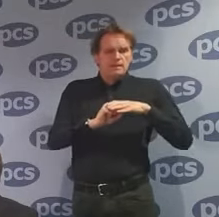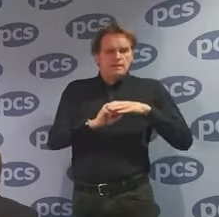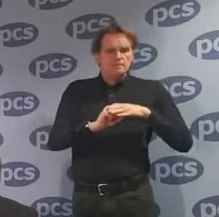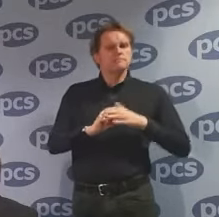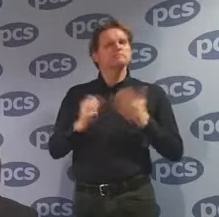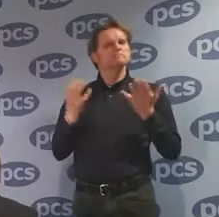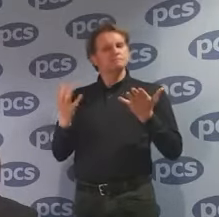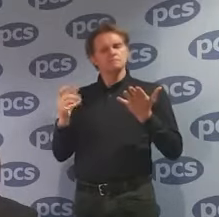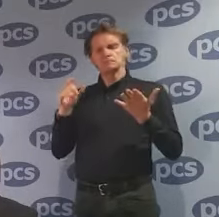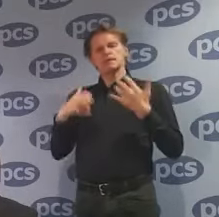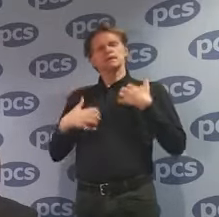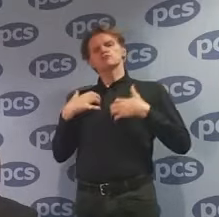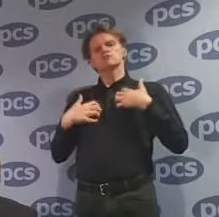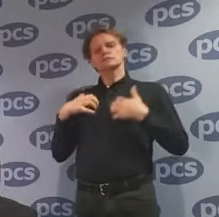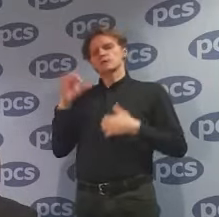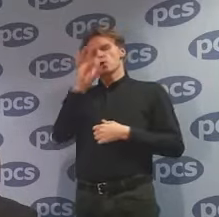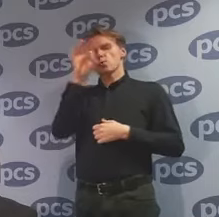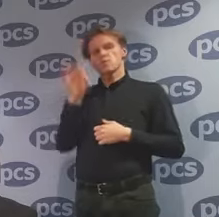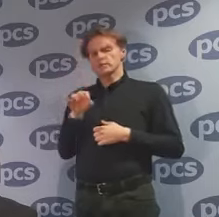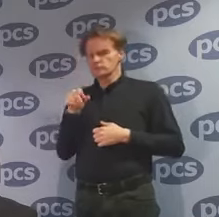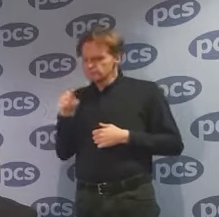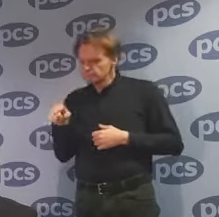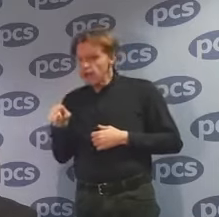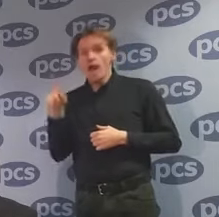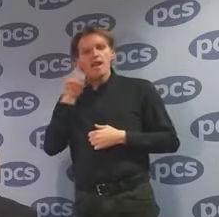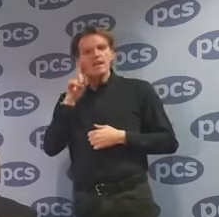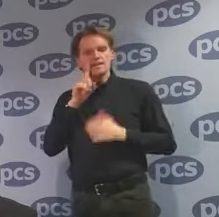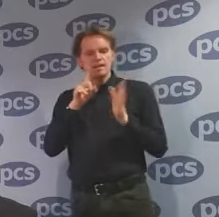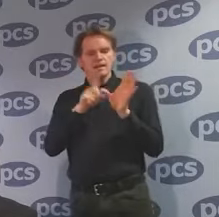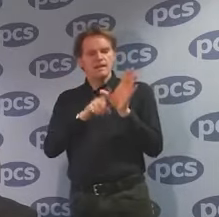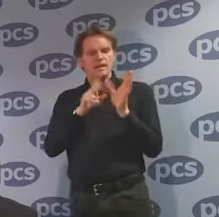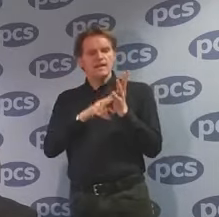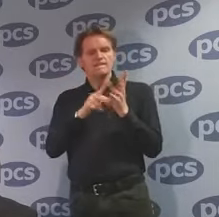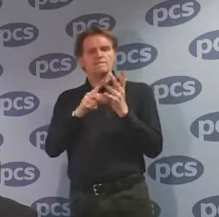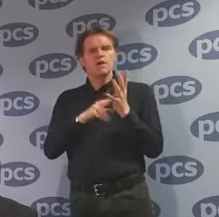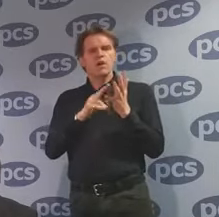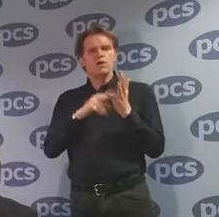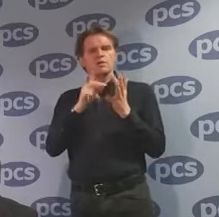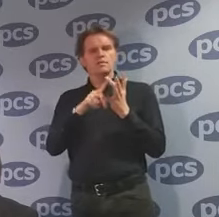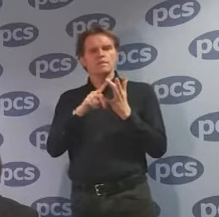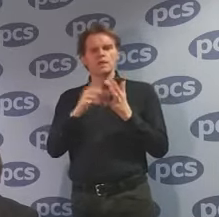question from Yvonne who asks about how do we address the risk of public